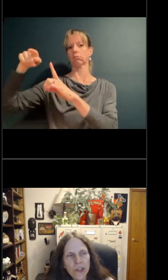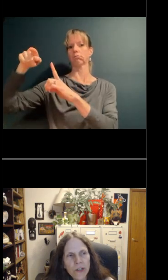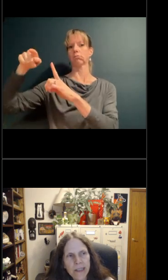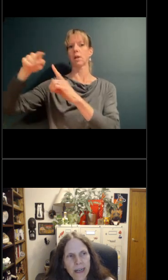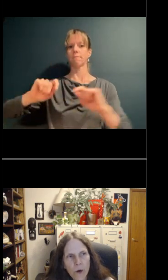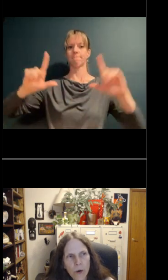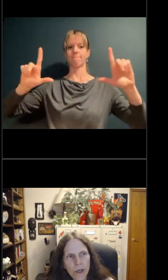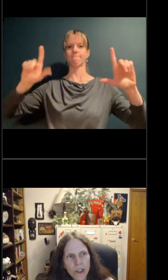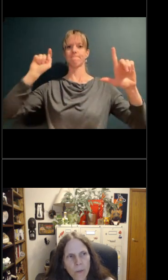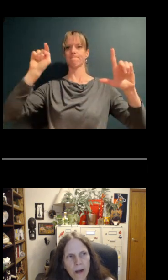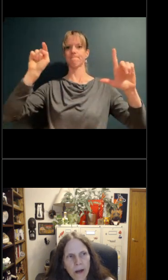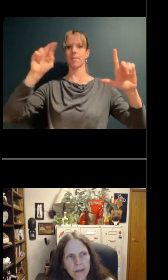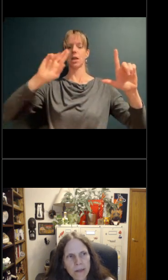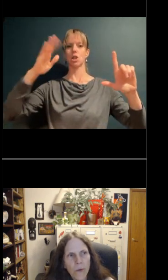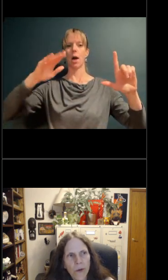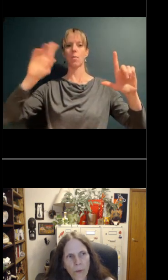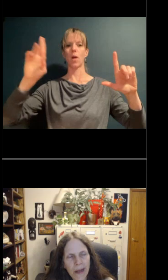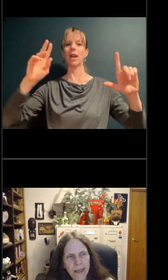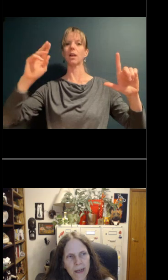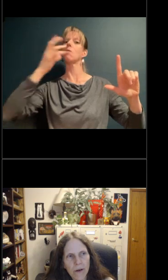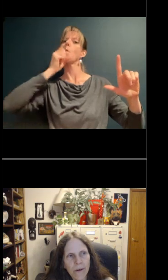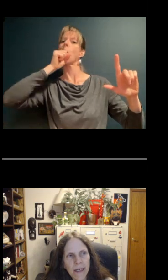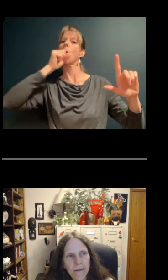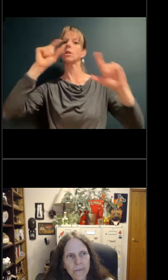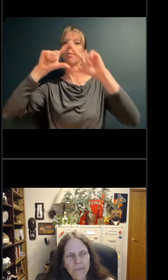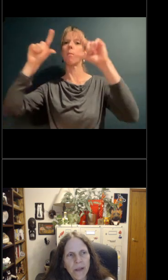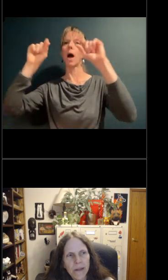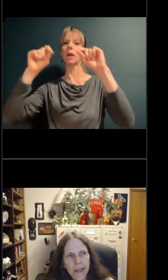You should see an orange box with a white arrow on it.